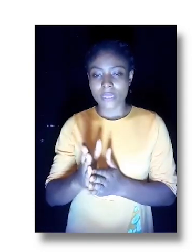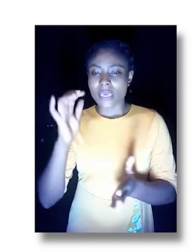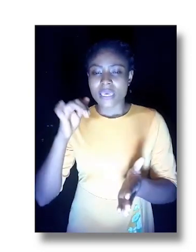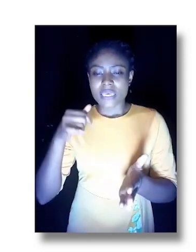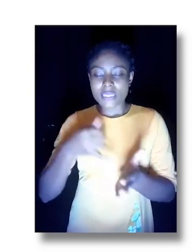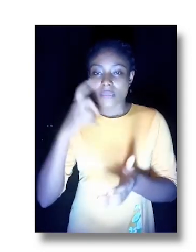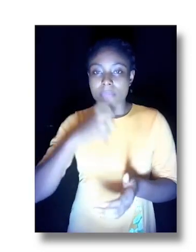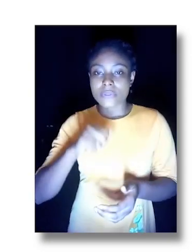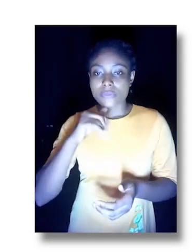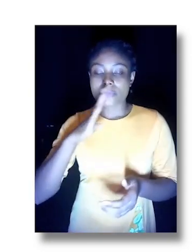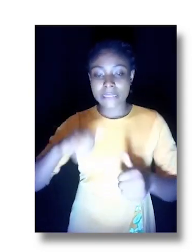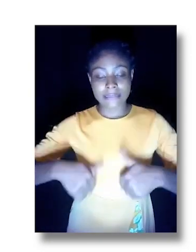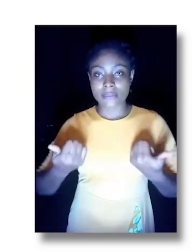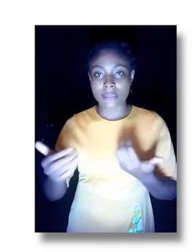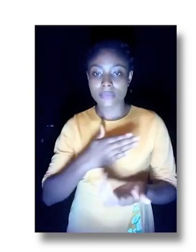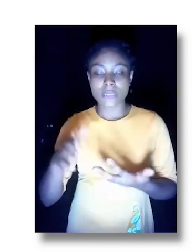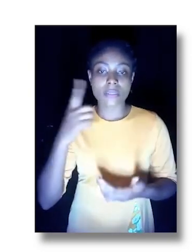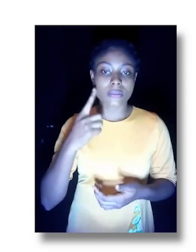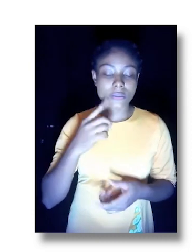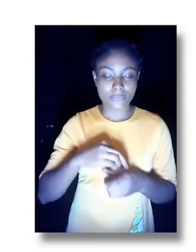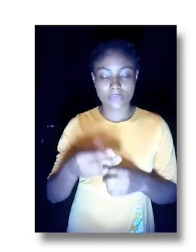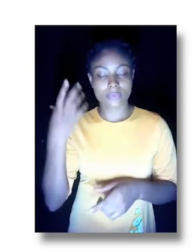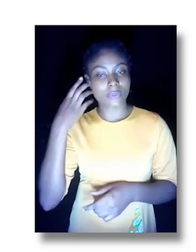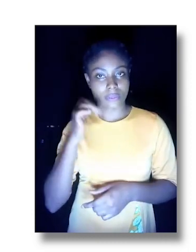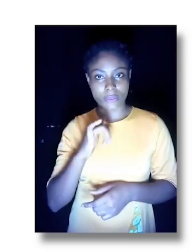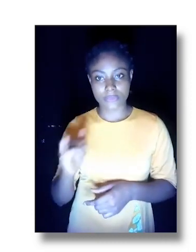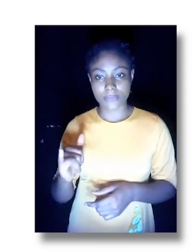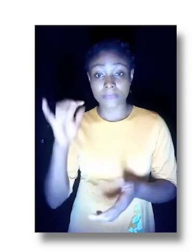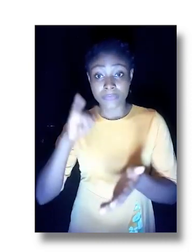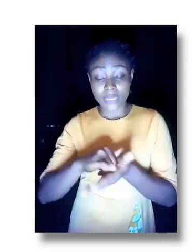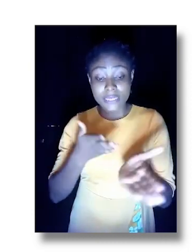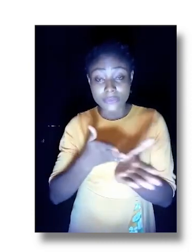not be denied anybody whether Deaf or hearing.